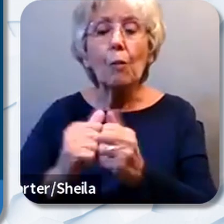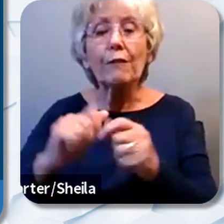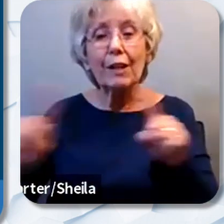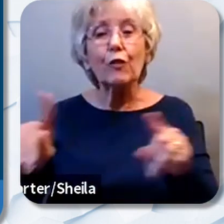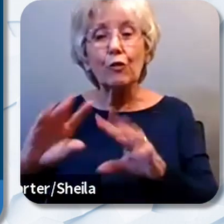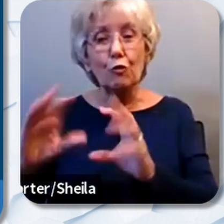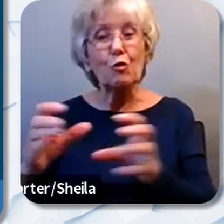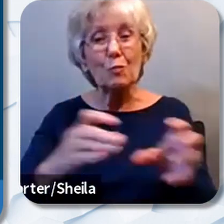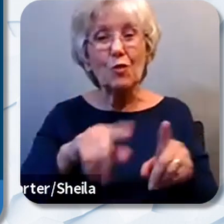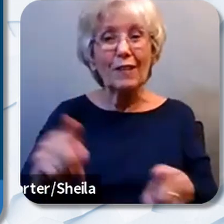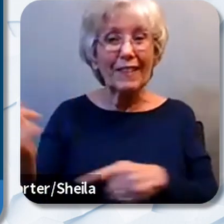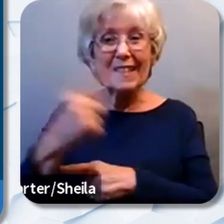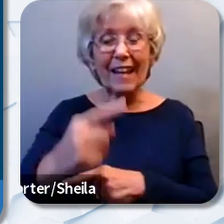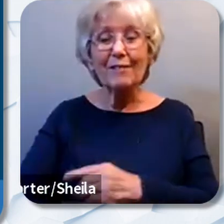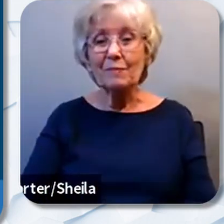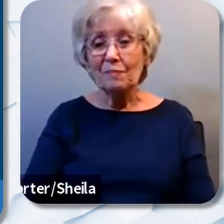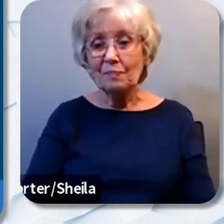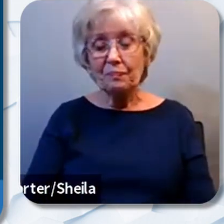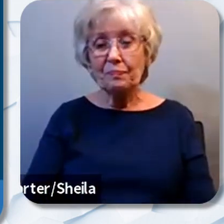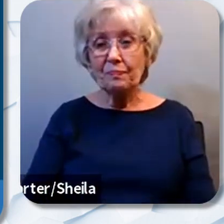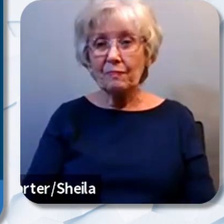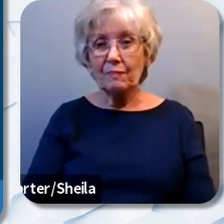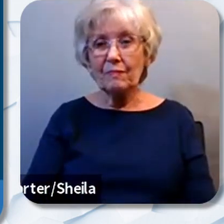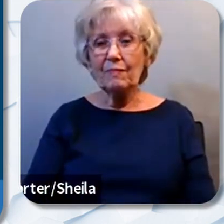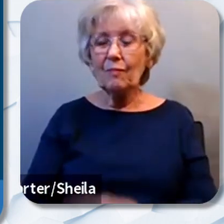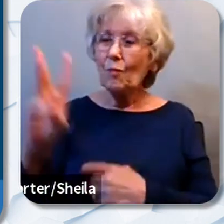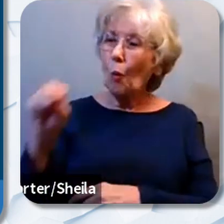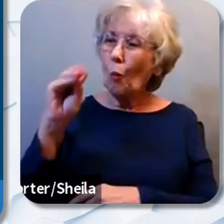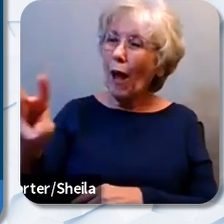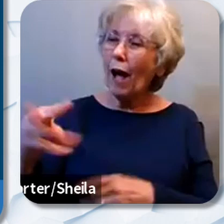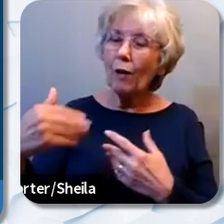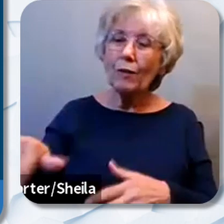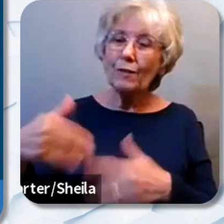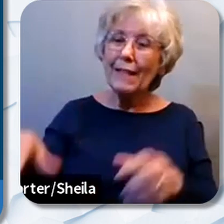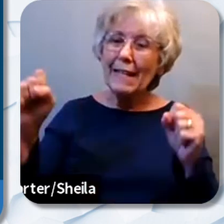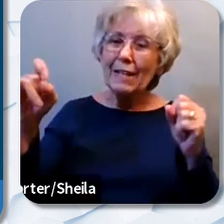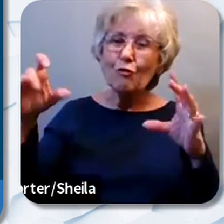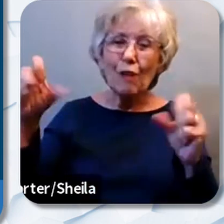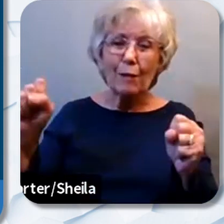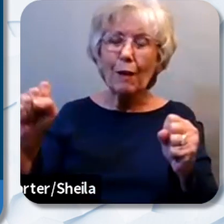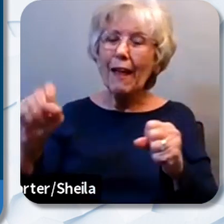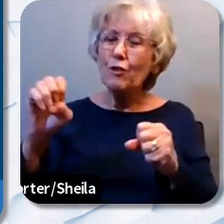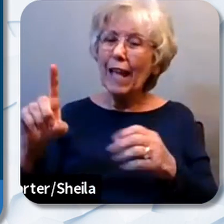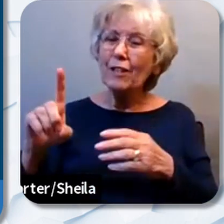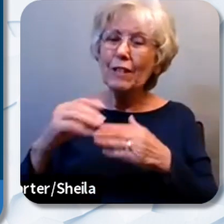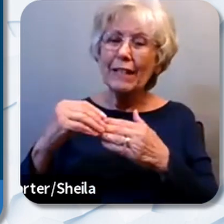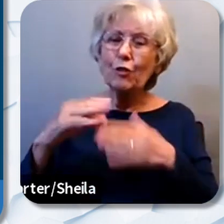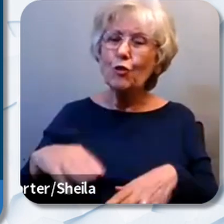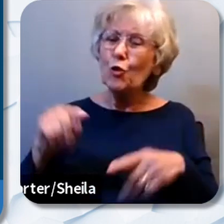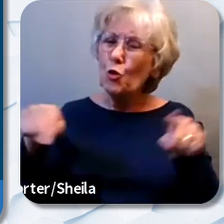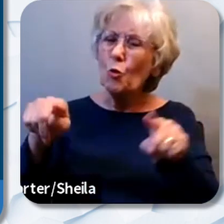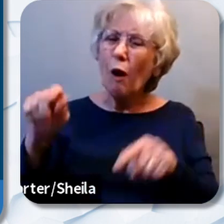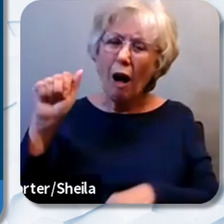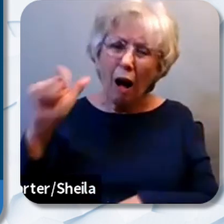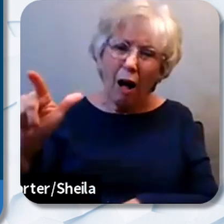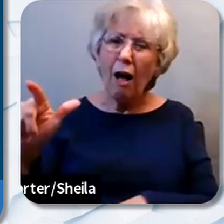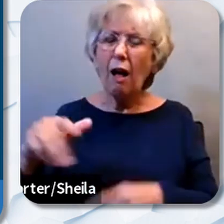Wow and what incredible education leaders you all are such a privilege to hear you speak today.